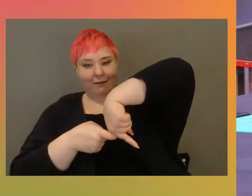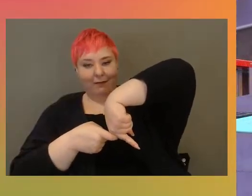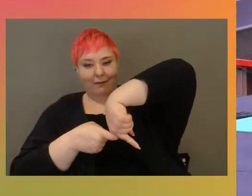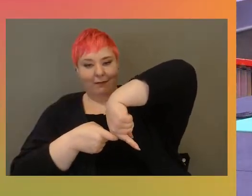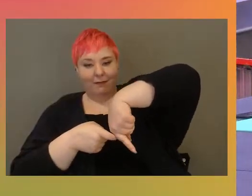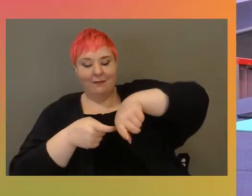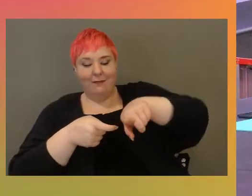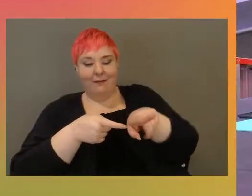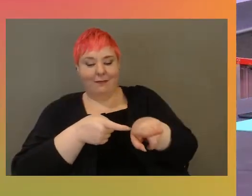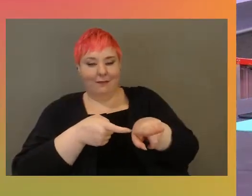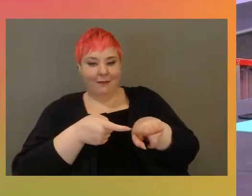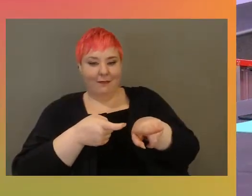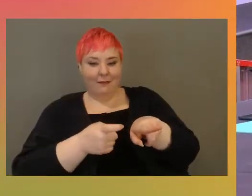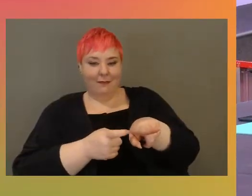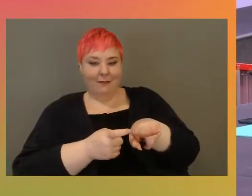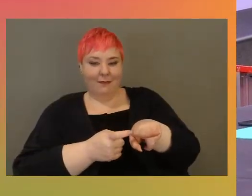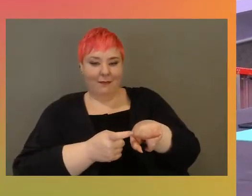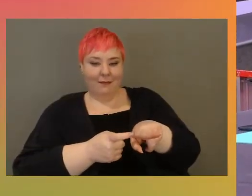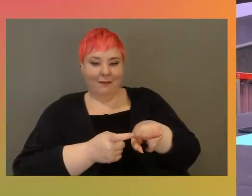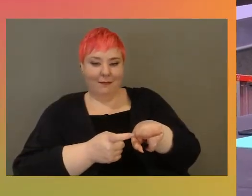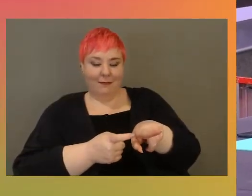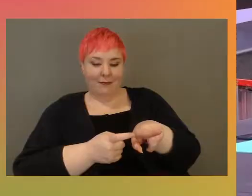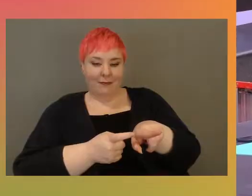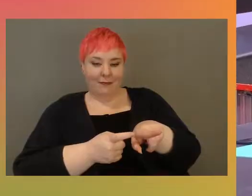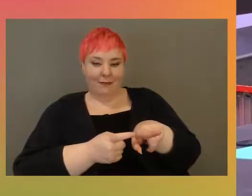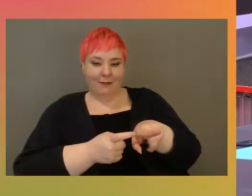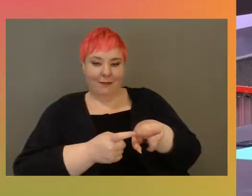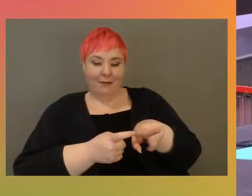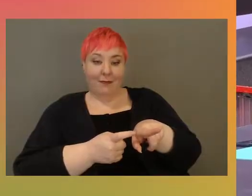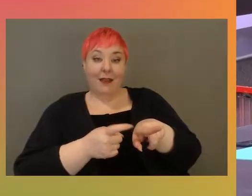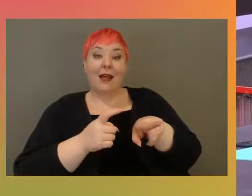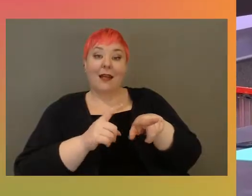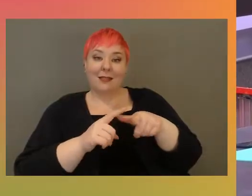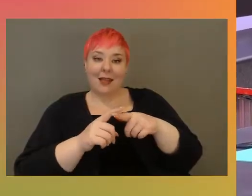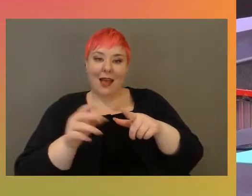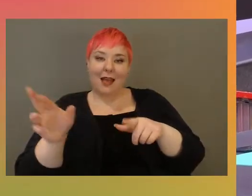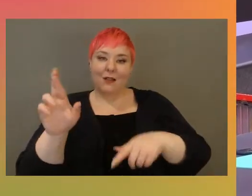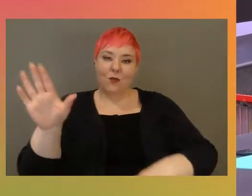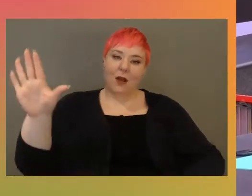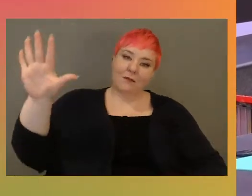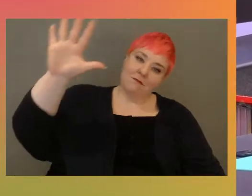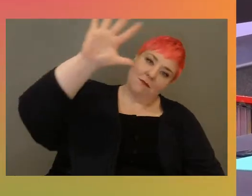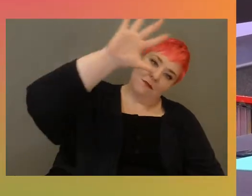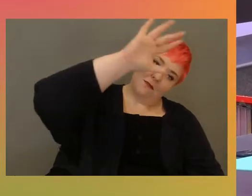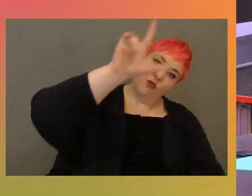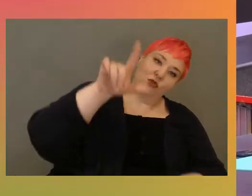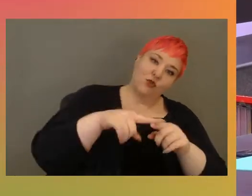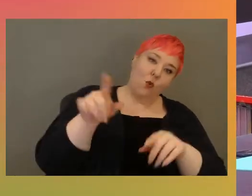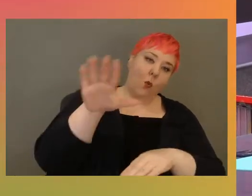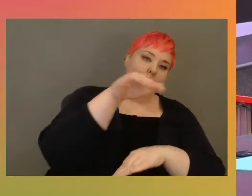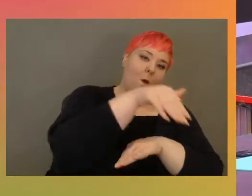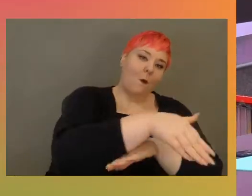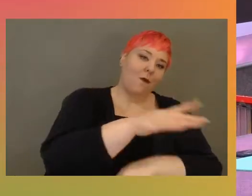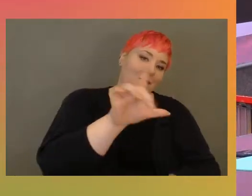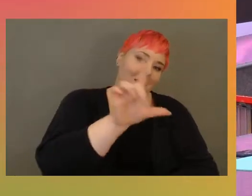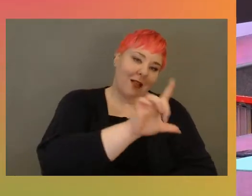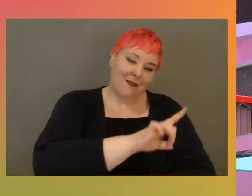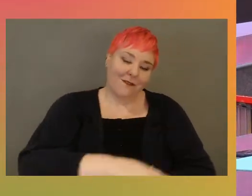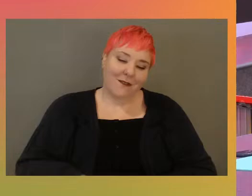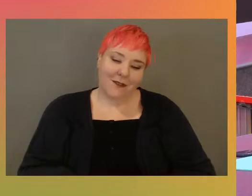, AND COME TO FACE THE LEFT SIDE OF YOUR MAT.